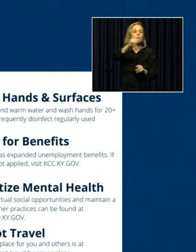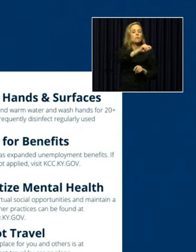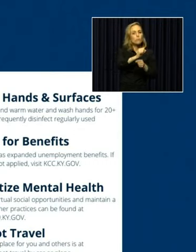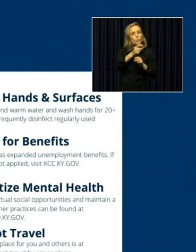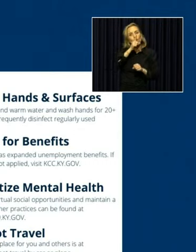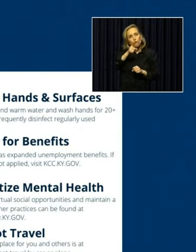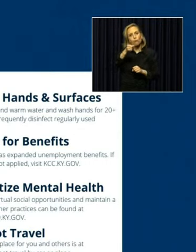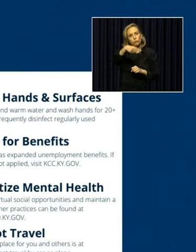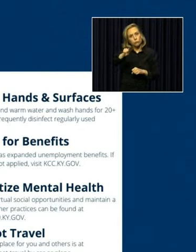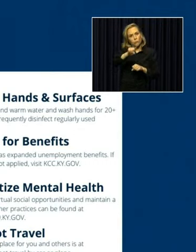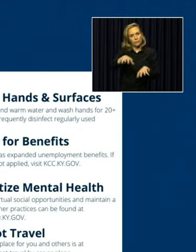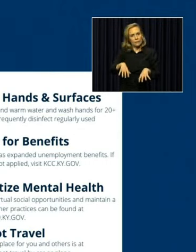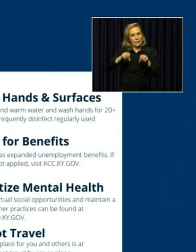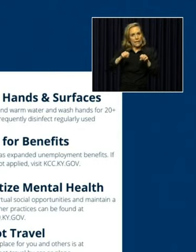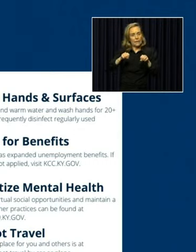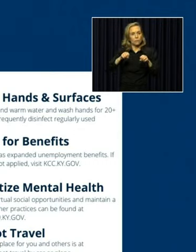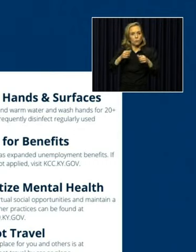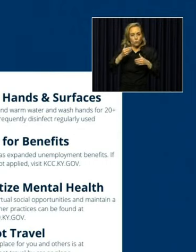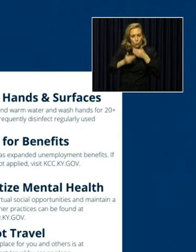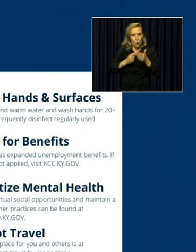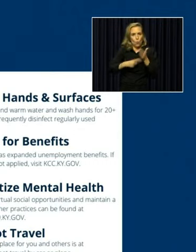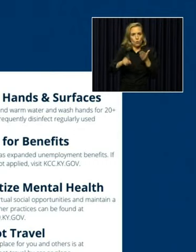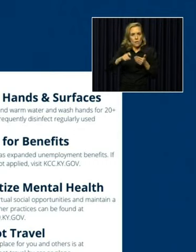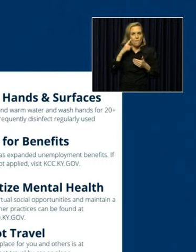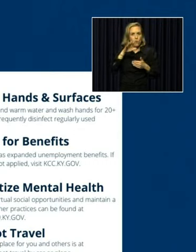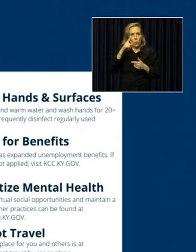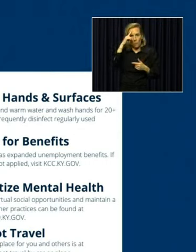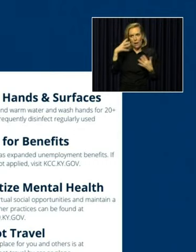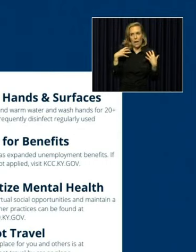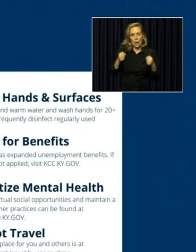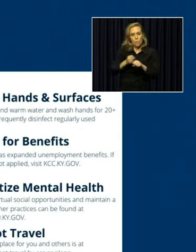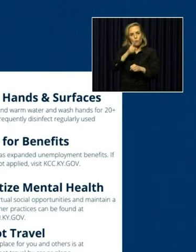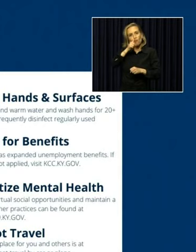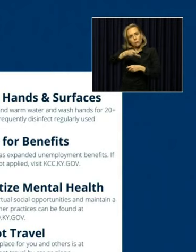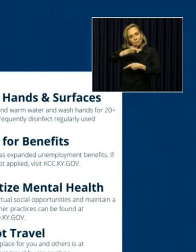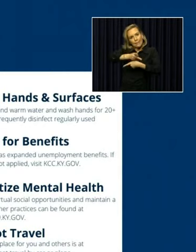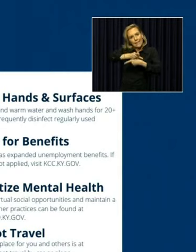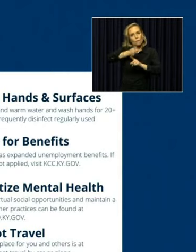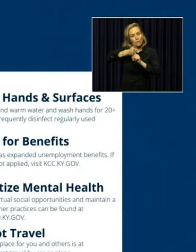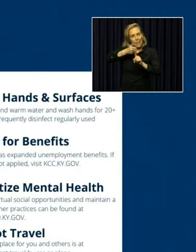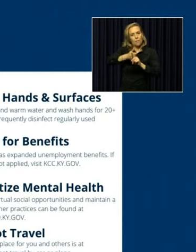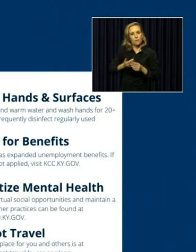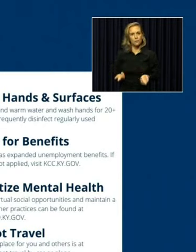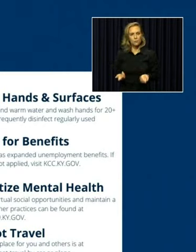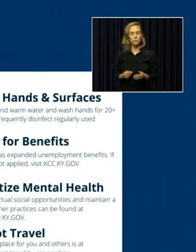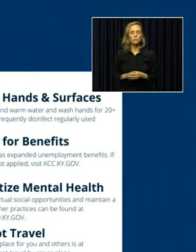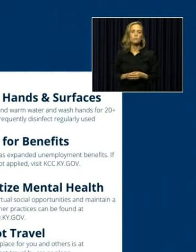STAY IN TOUCH WITH PEOPLE. IT'S IMPORTANT FOR YOU. MAKE SURE YOU'RE DOING THOSE.